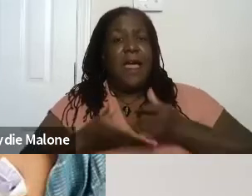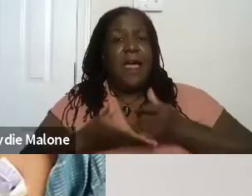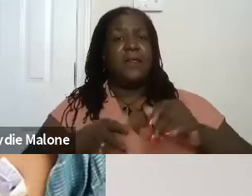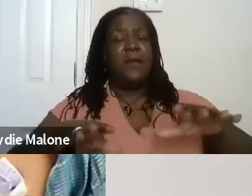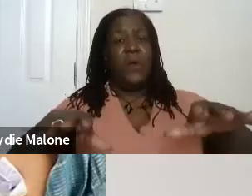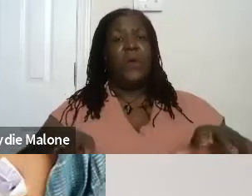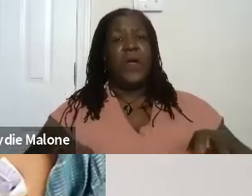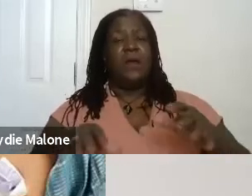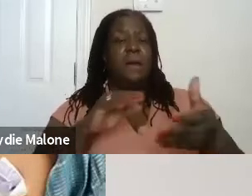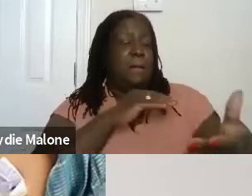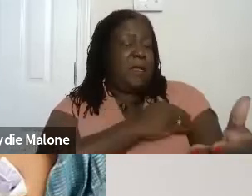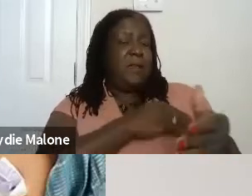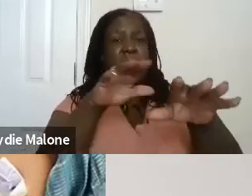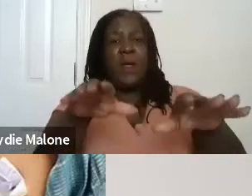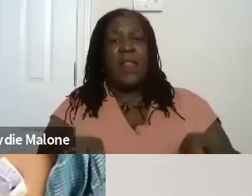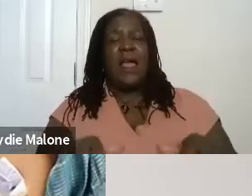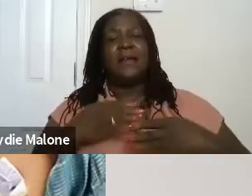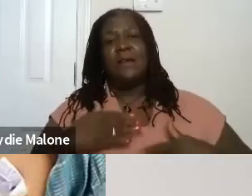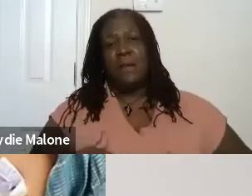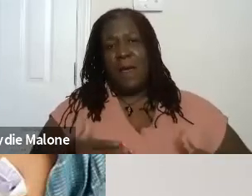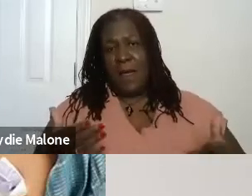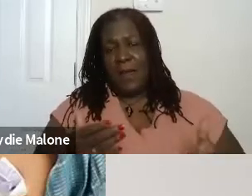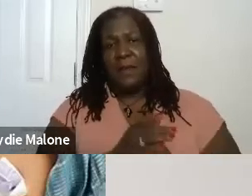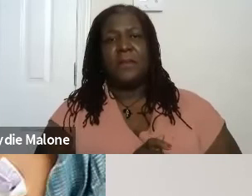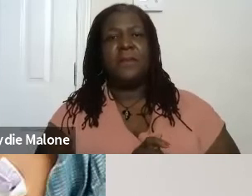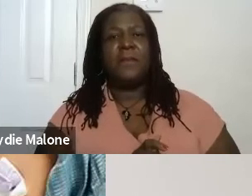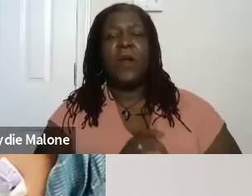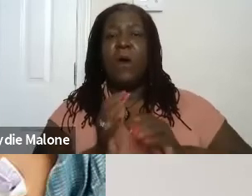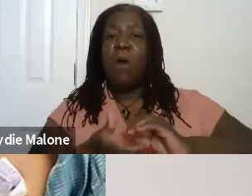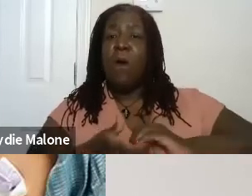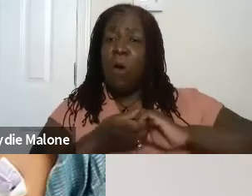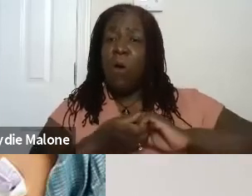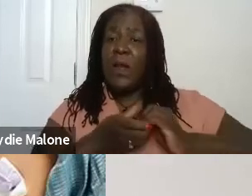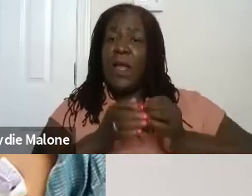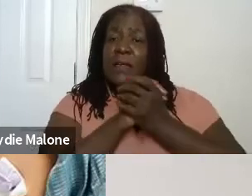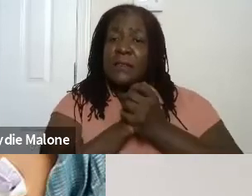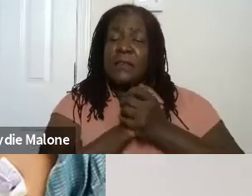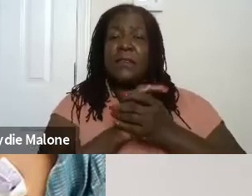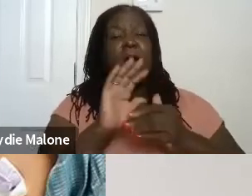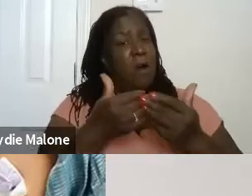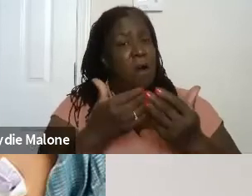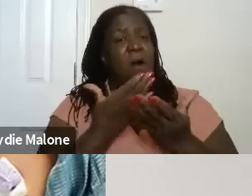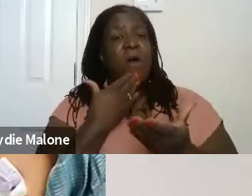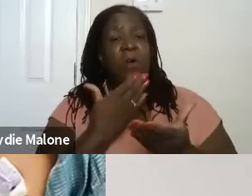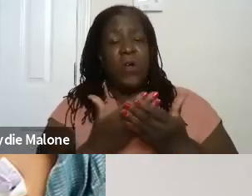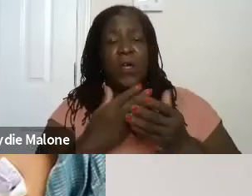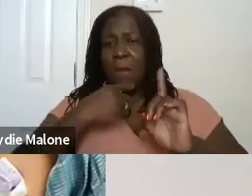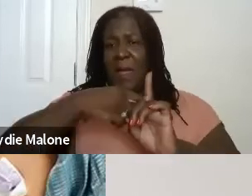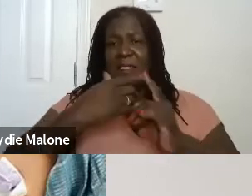their body maybe by hugging someone or holding hands. All safety things to help, help comfort